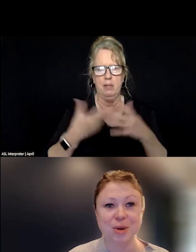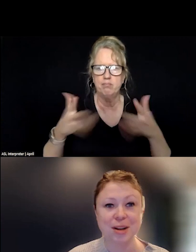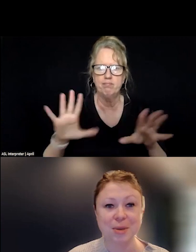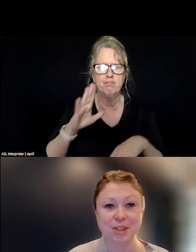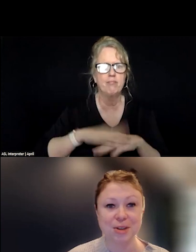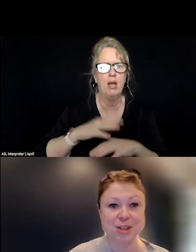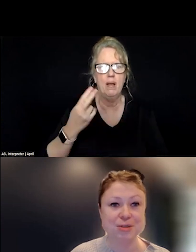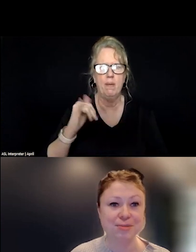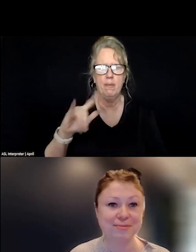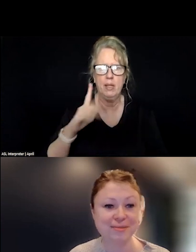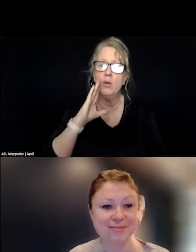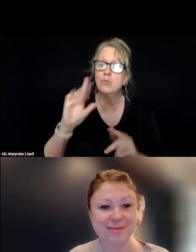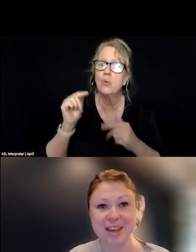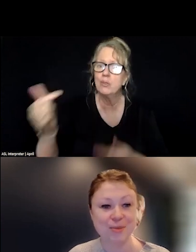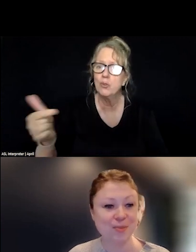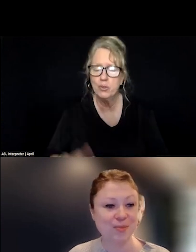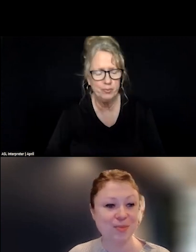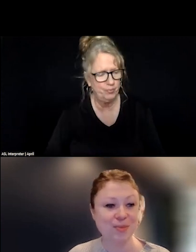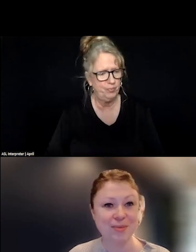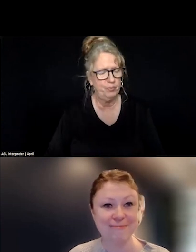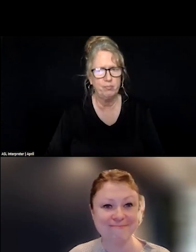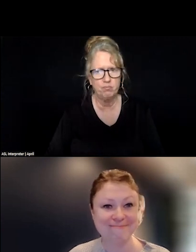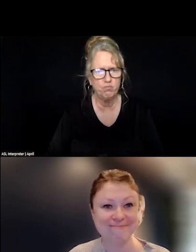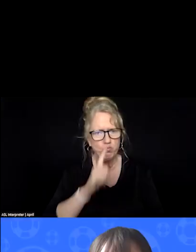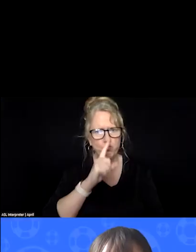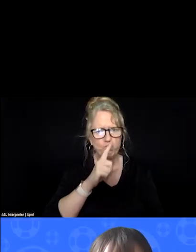JOANNA? SURE. THANK YOU.